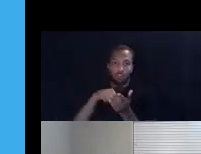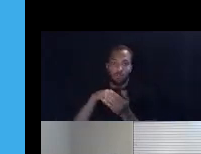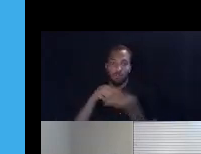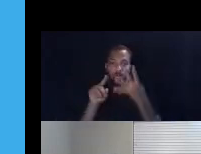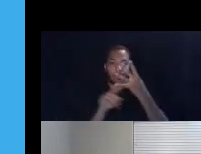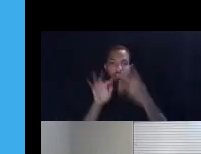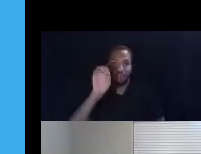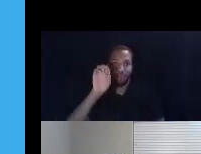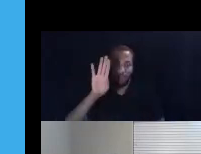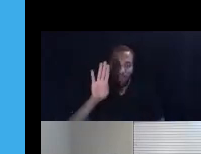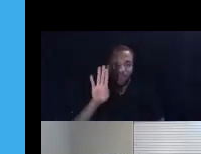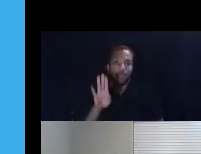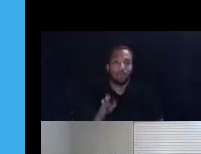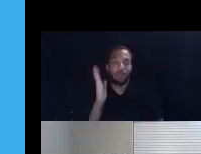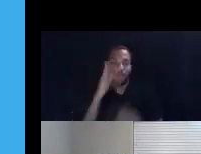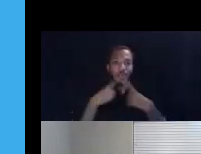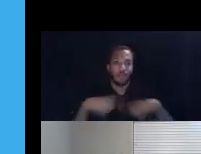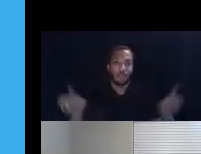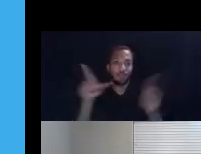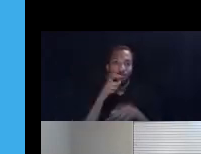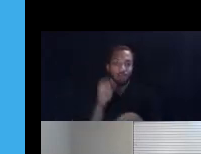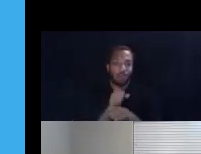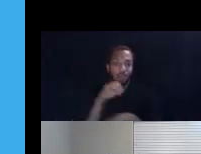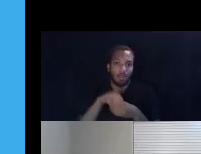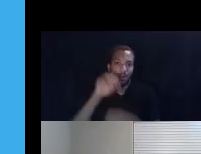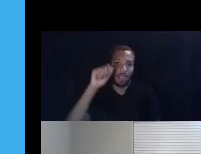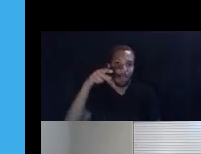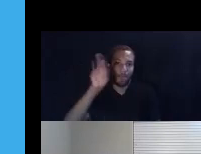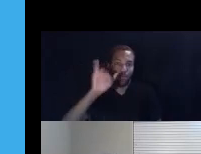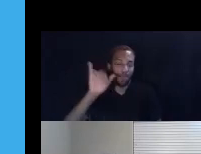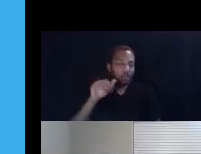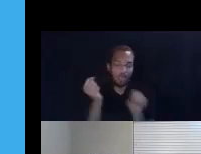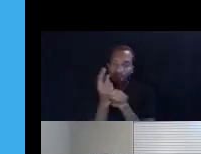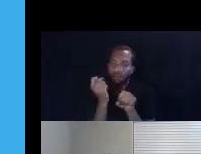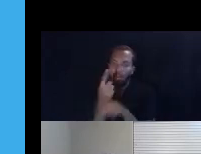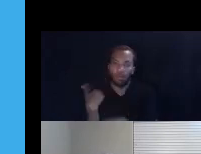with grantees being announced in April. So that's an annual process. We're always looking for applications there.